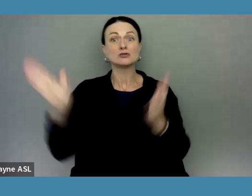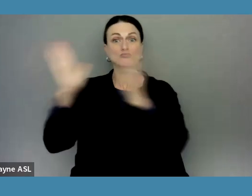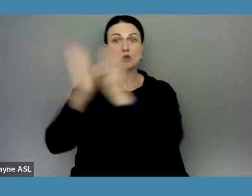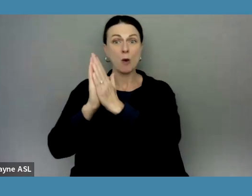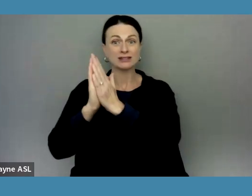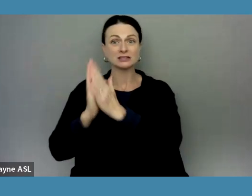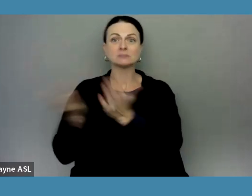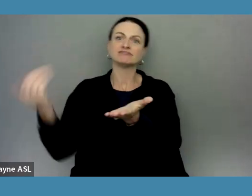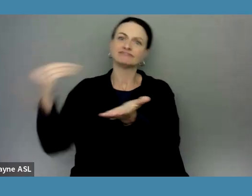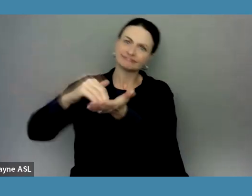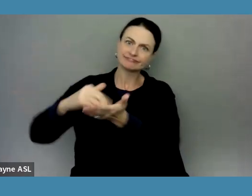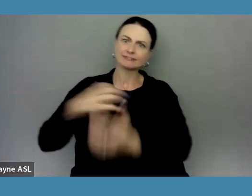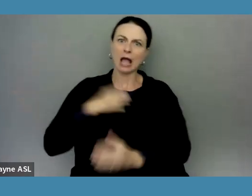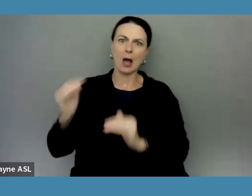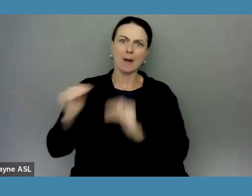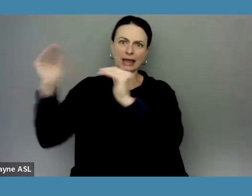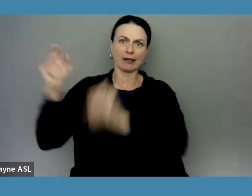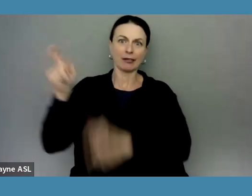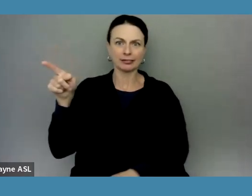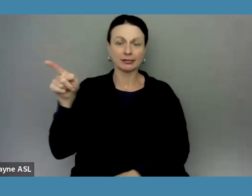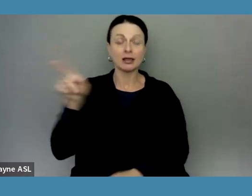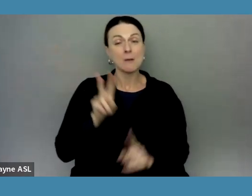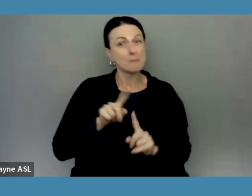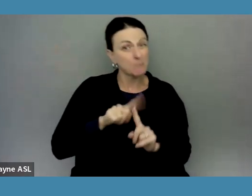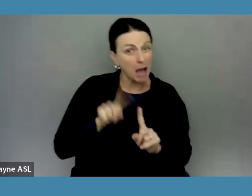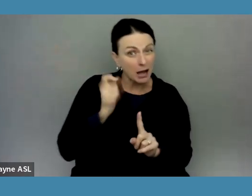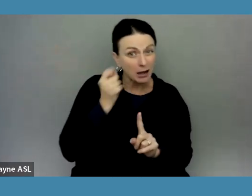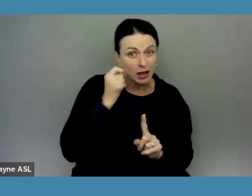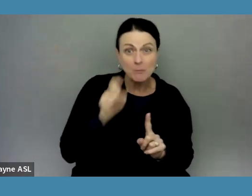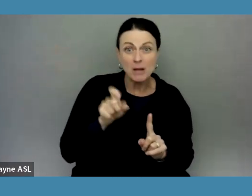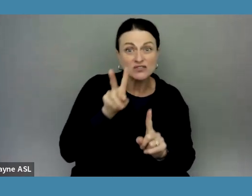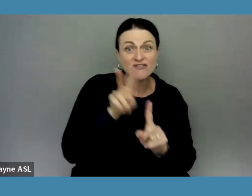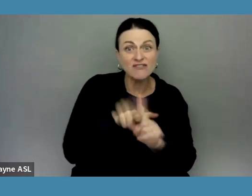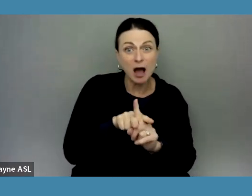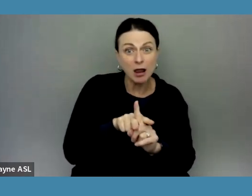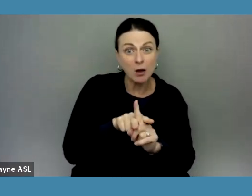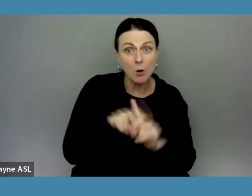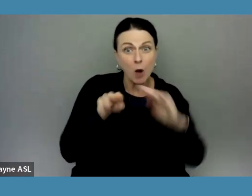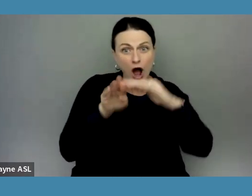and it must be filed within 30 days of the final order. So the final order will have a,